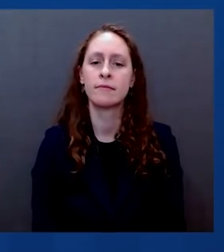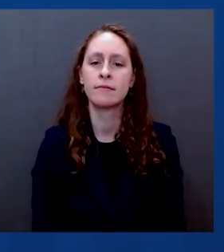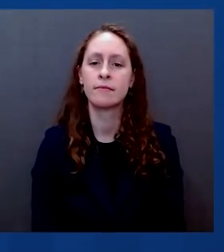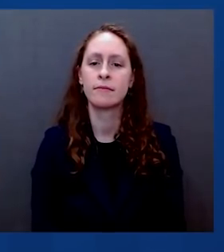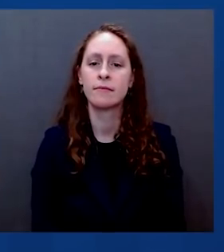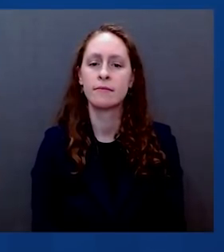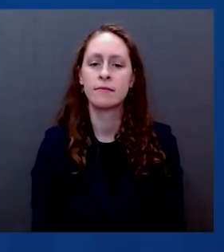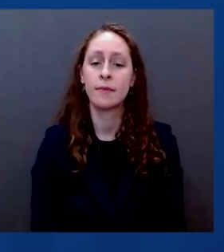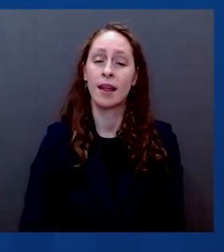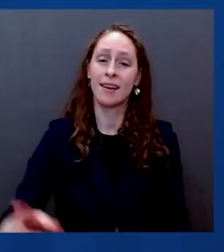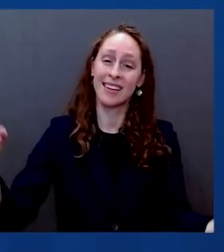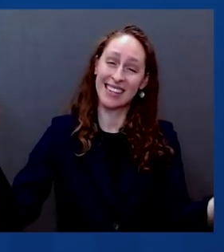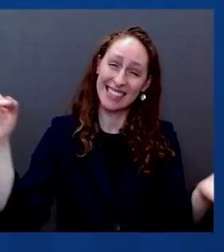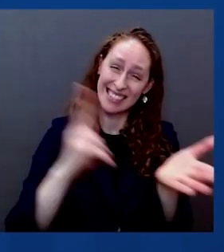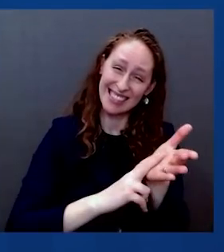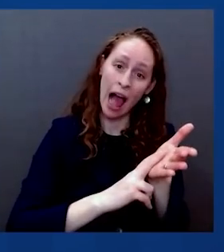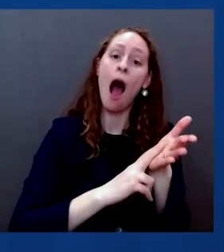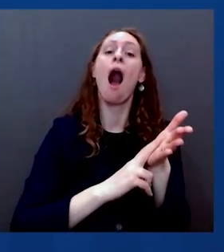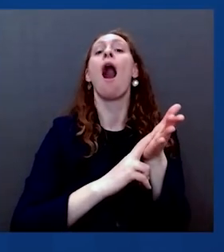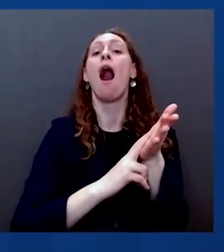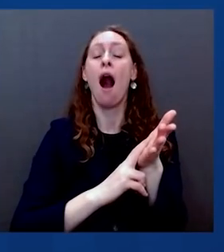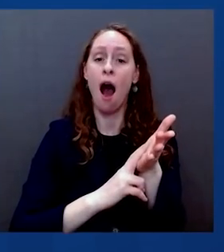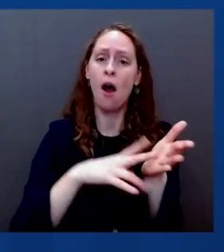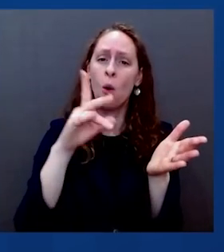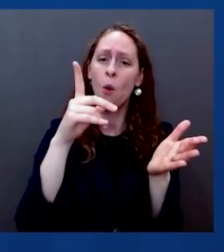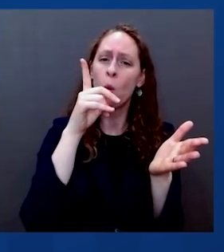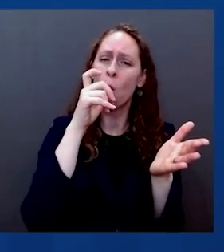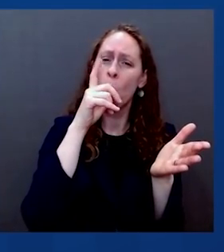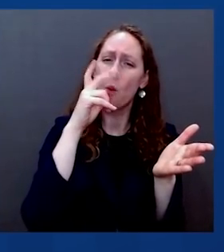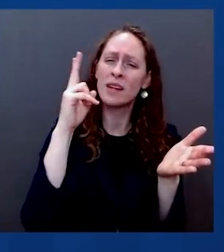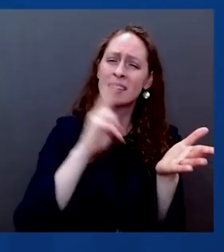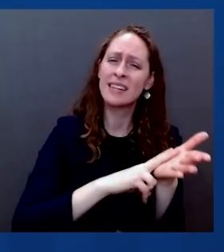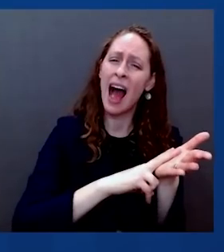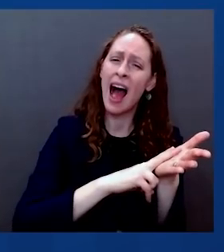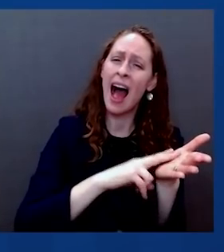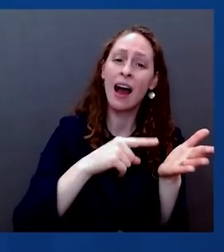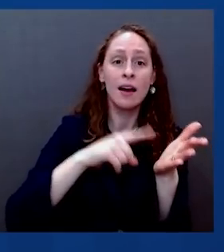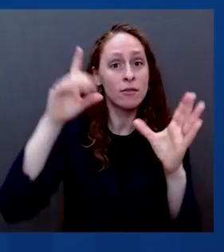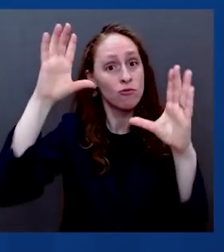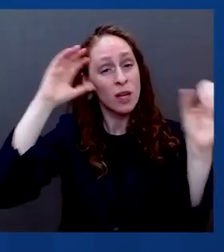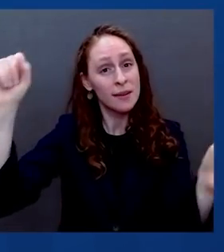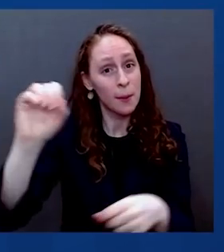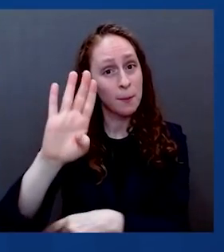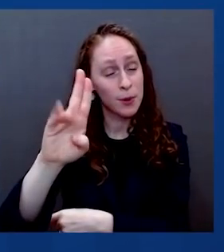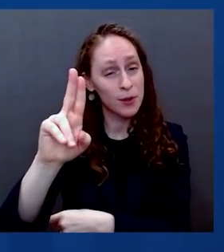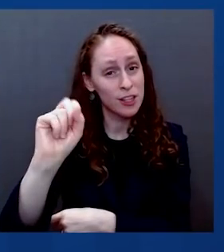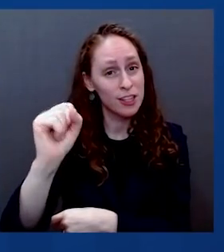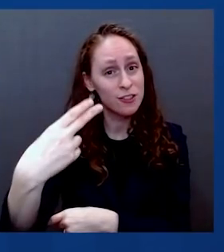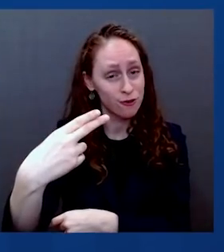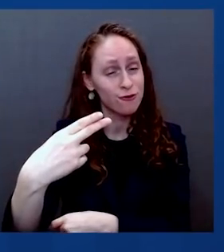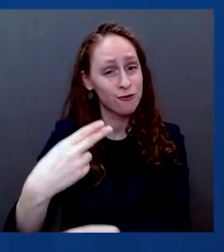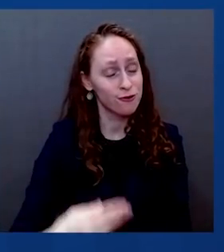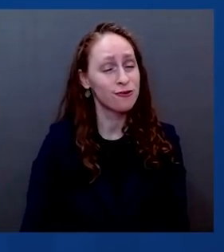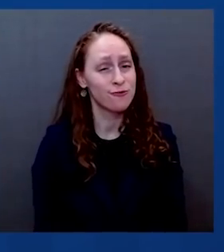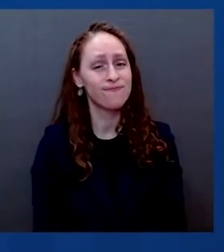You know, when we got voting rights extended in the 1980s, as I've said, even Thurmond supported it. Think about that.